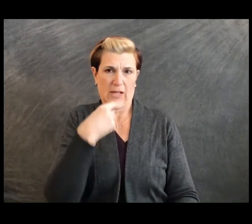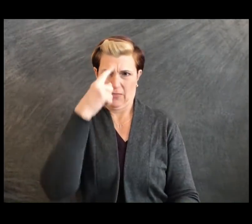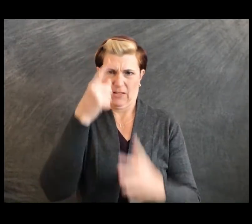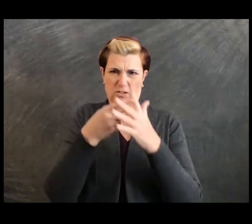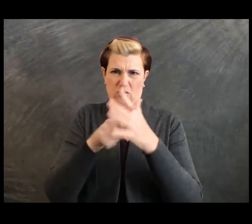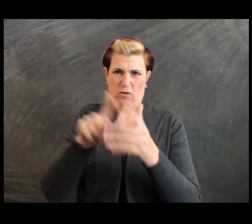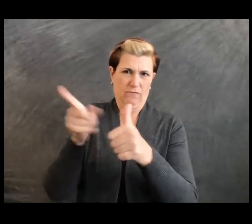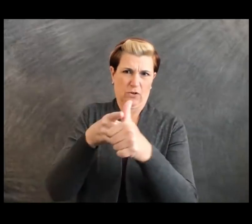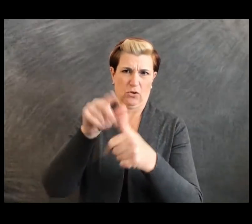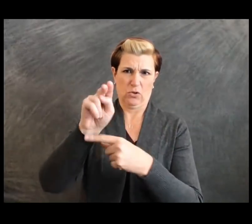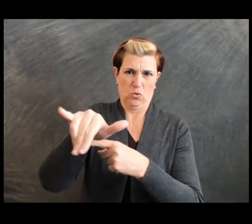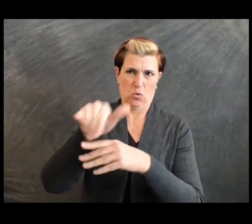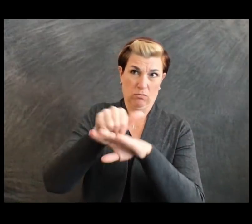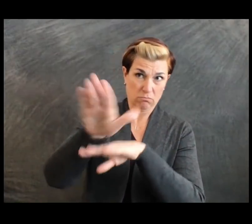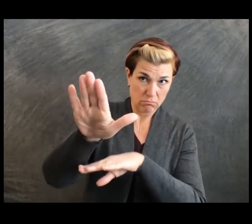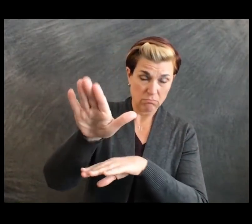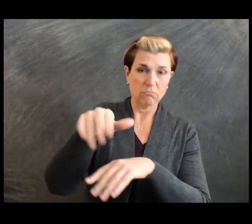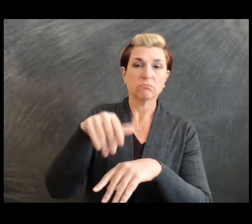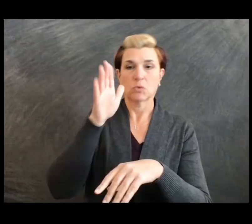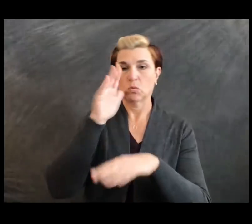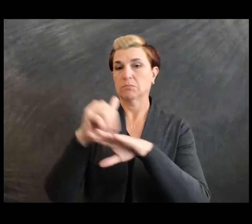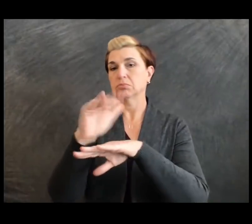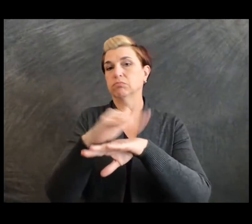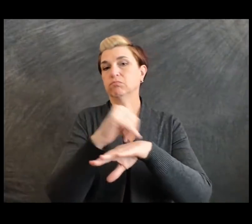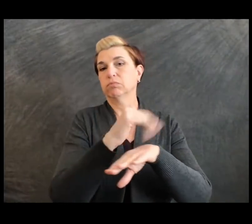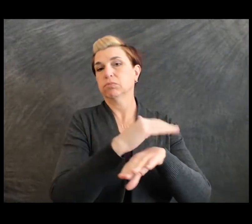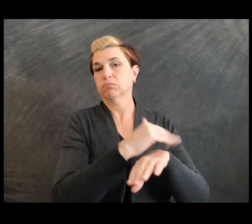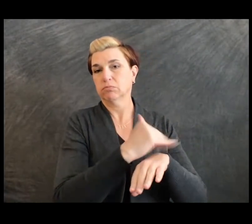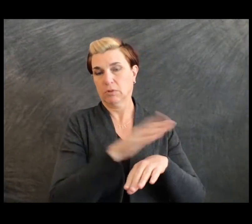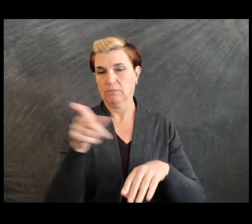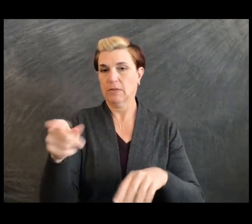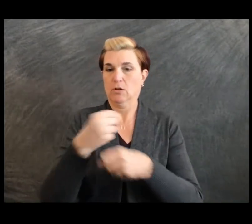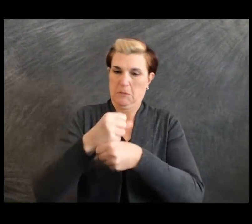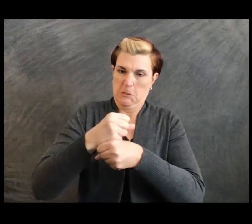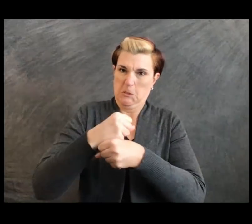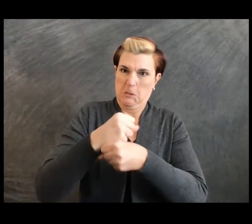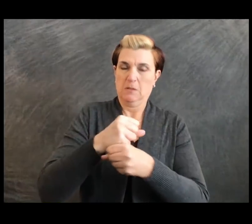making a tremendous amount of hand sanitizer at a very high level too by